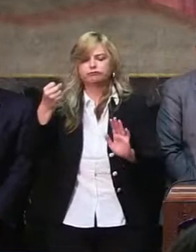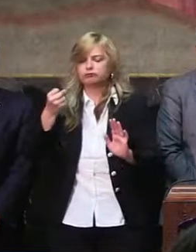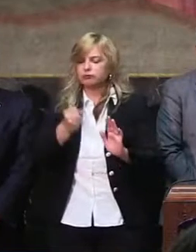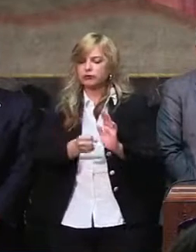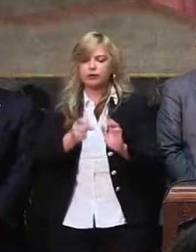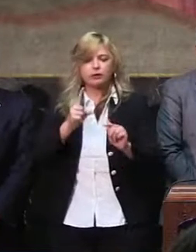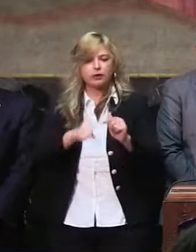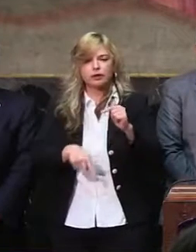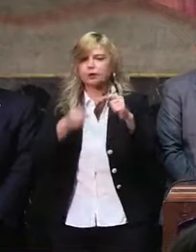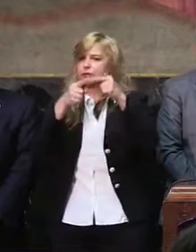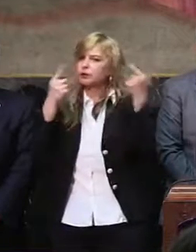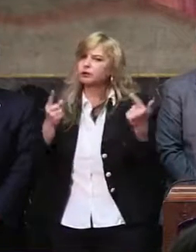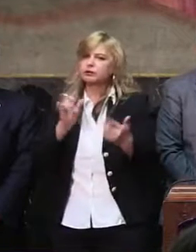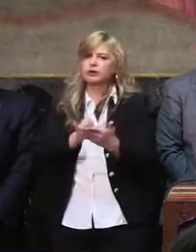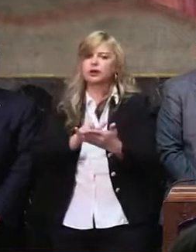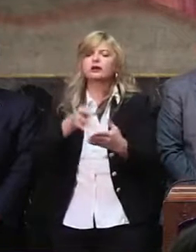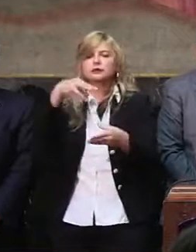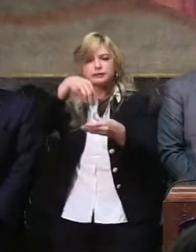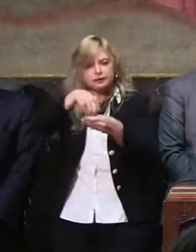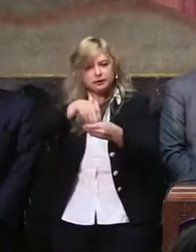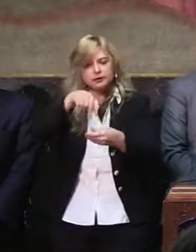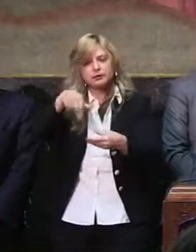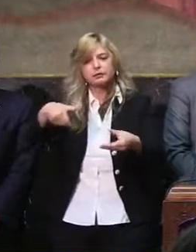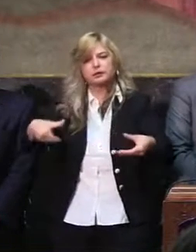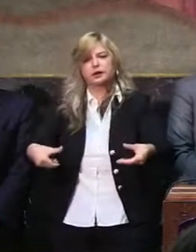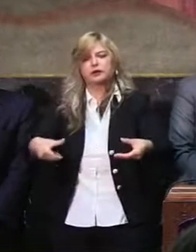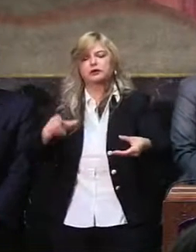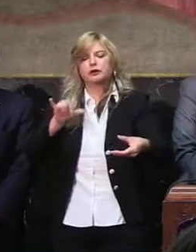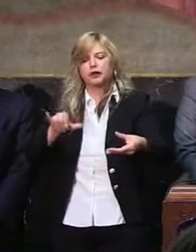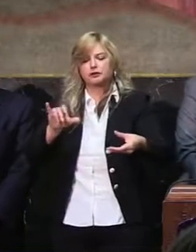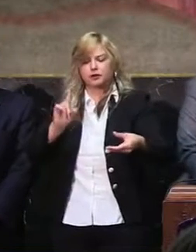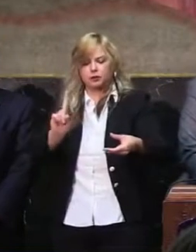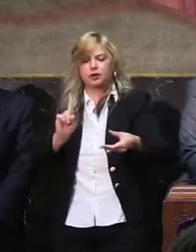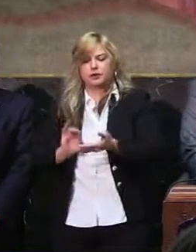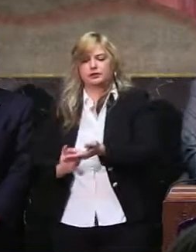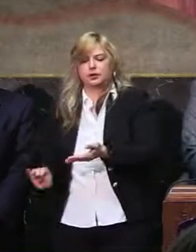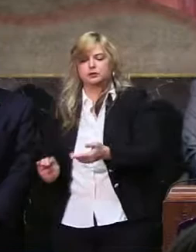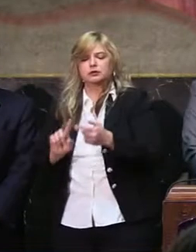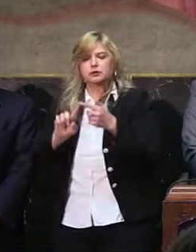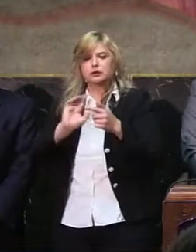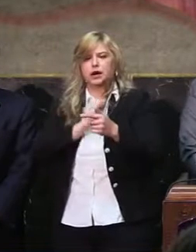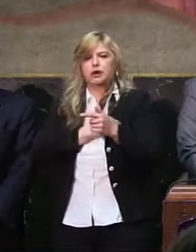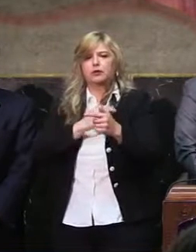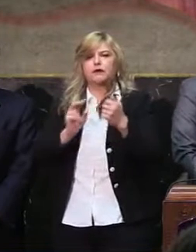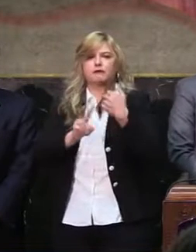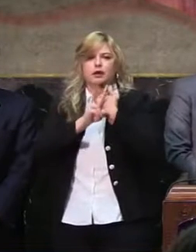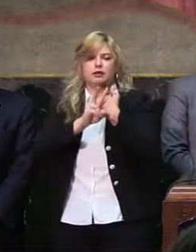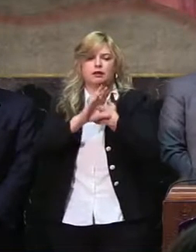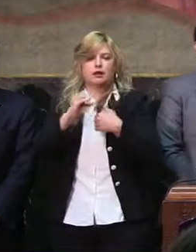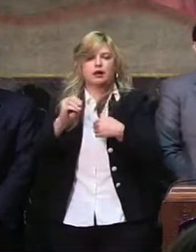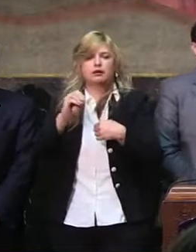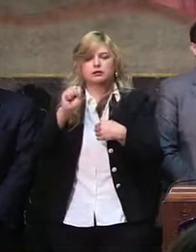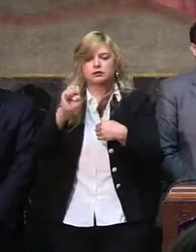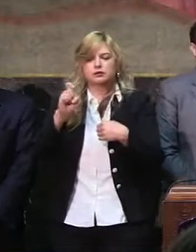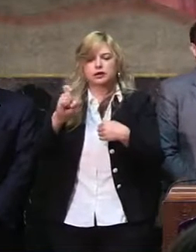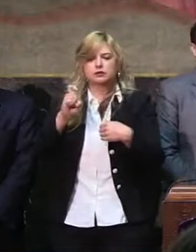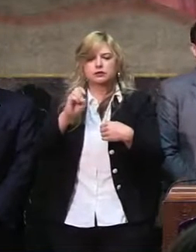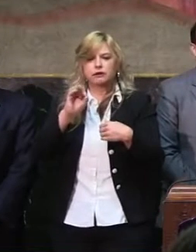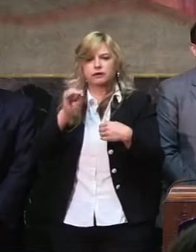it is in the package it is an exception to our violent and sex offender exception for the rule